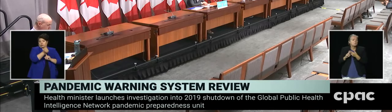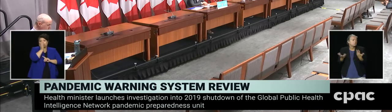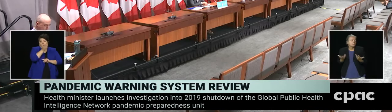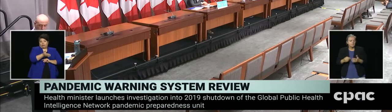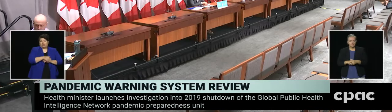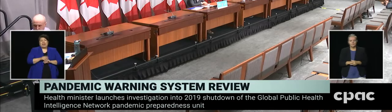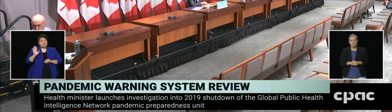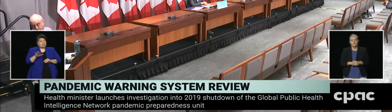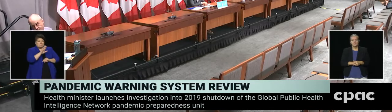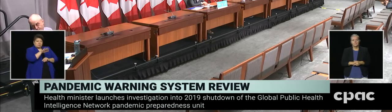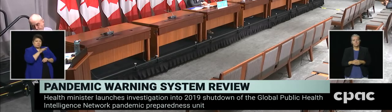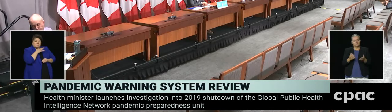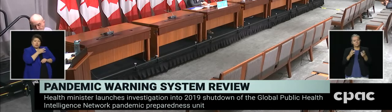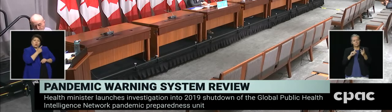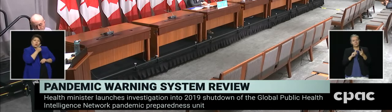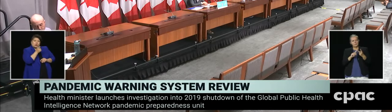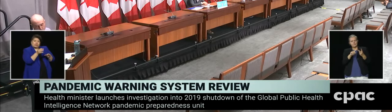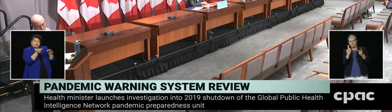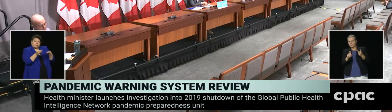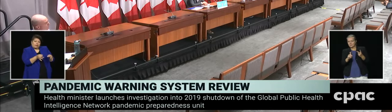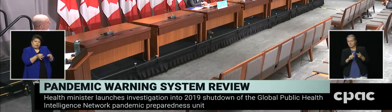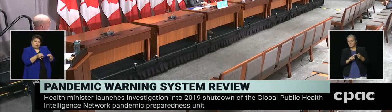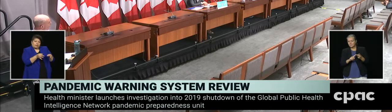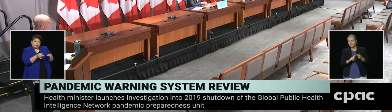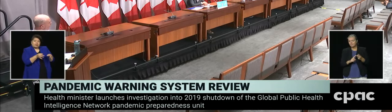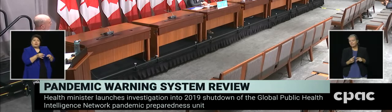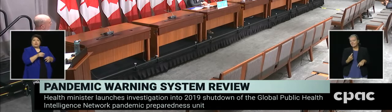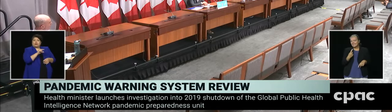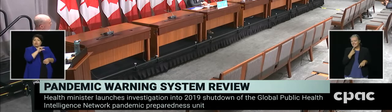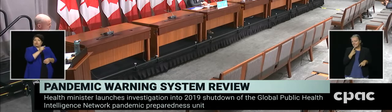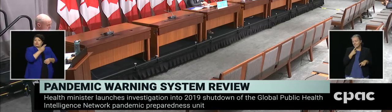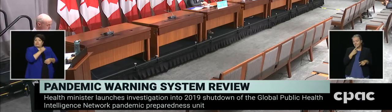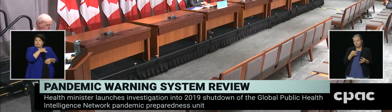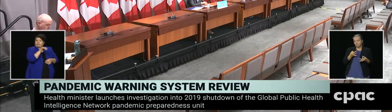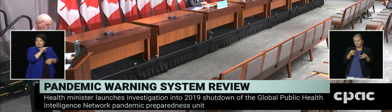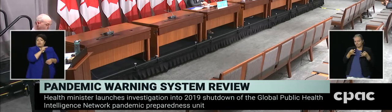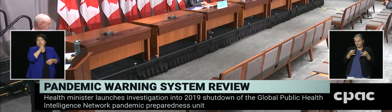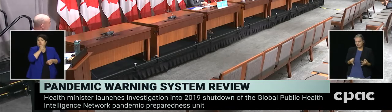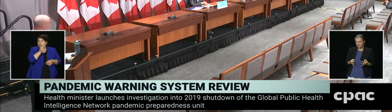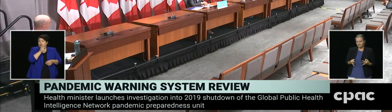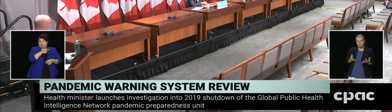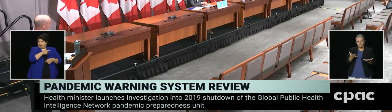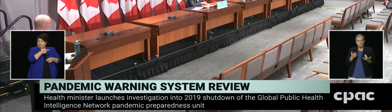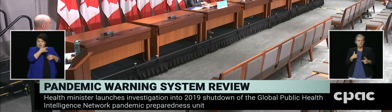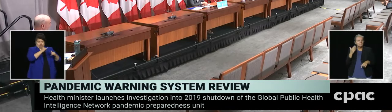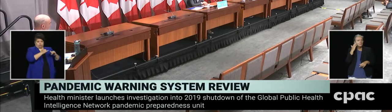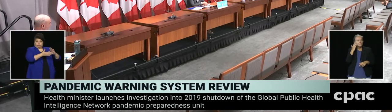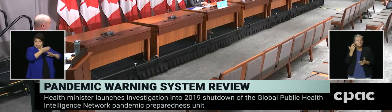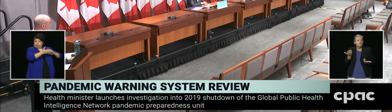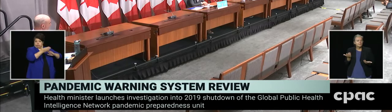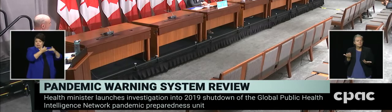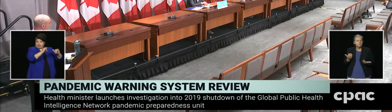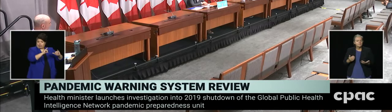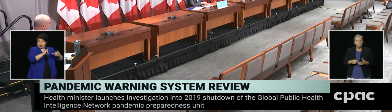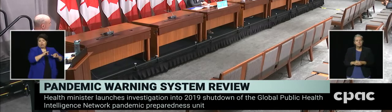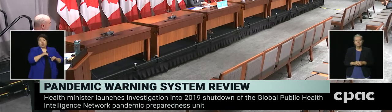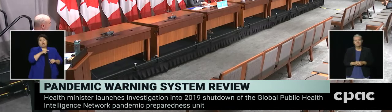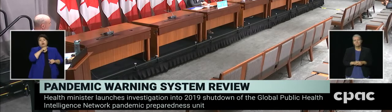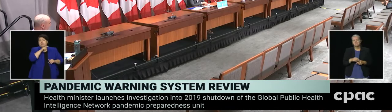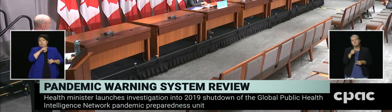(Question by Media): SO, AGAIN, THEN, WHO MADE THE DECISION TO CHANGE? YOU SAY THE ORGANIZATION IS